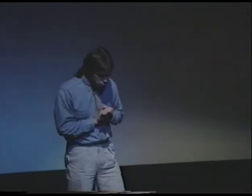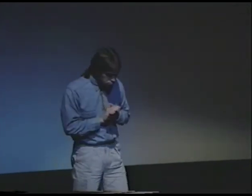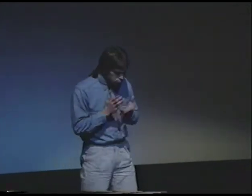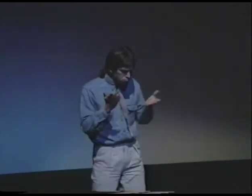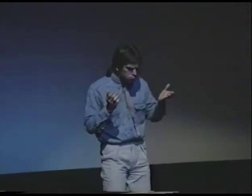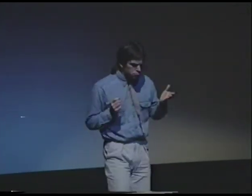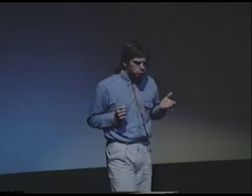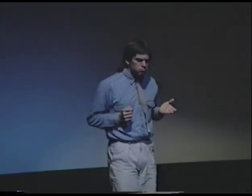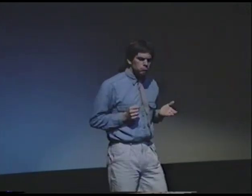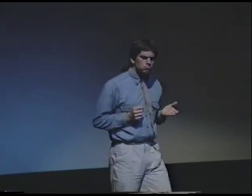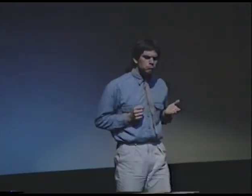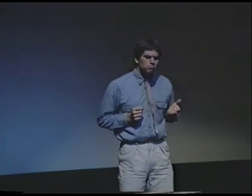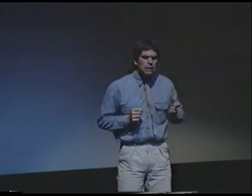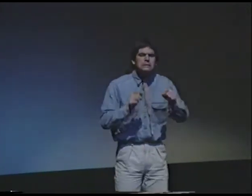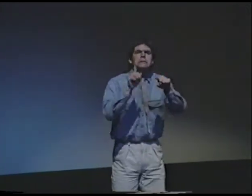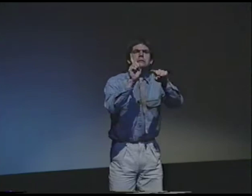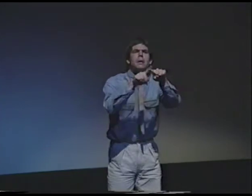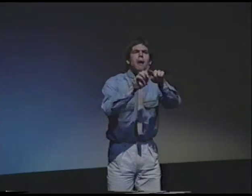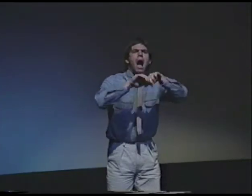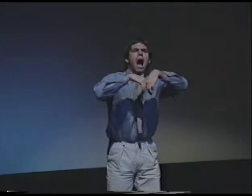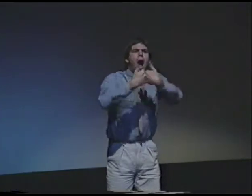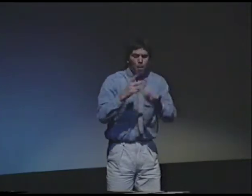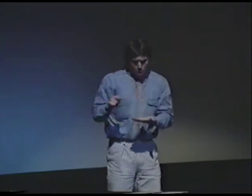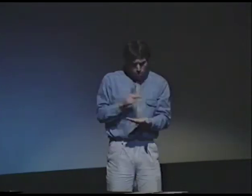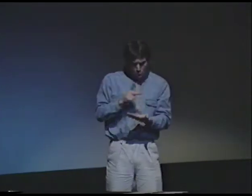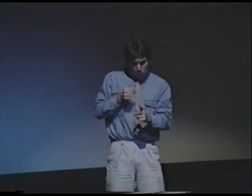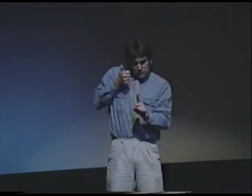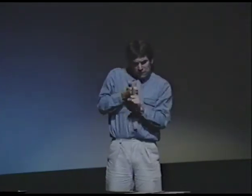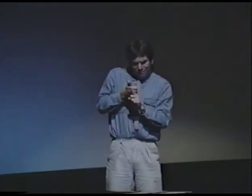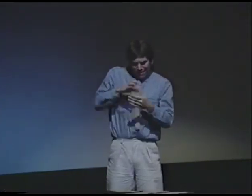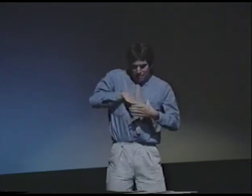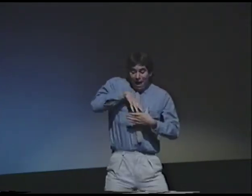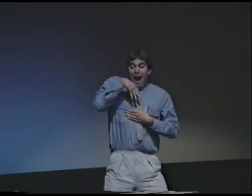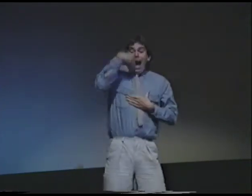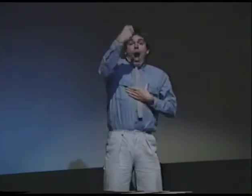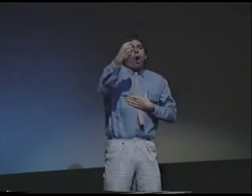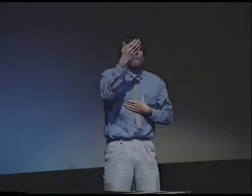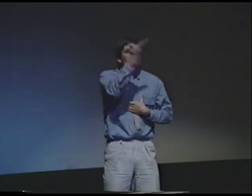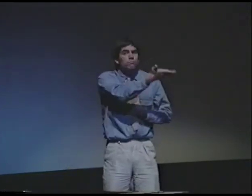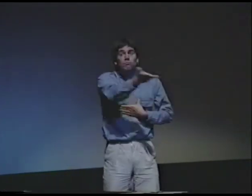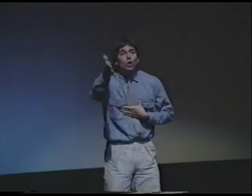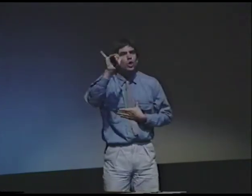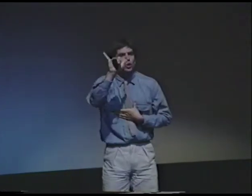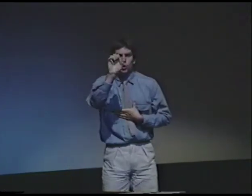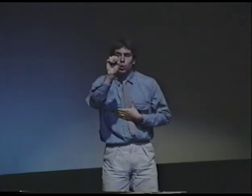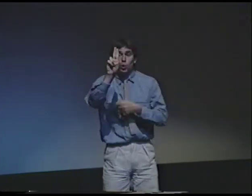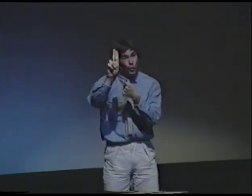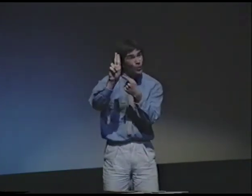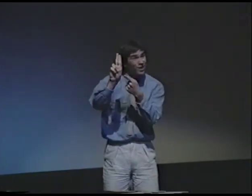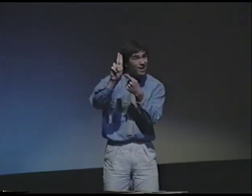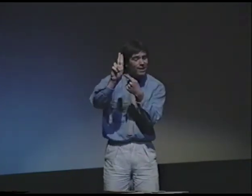And her response was, it depends on how the poetry comes out